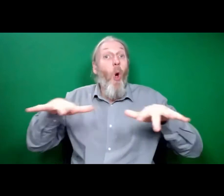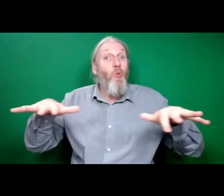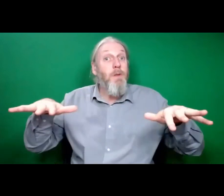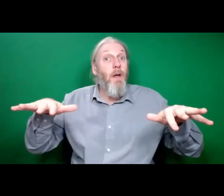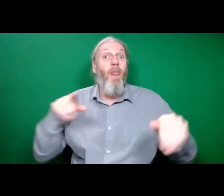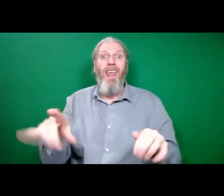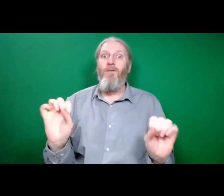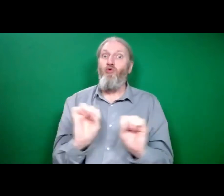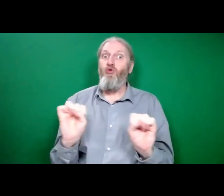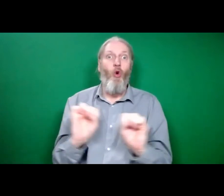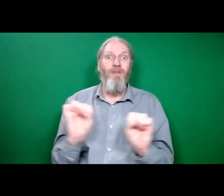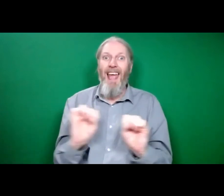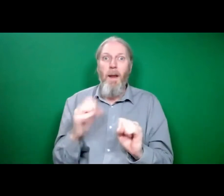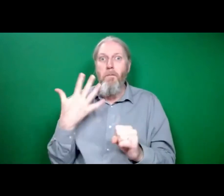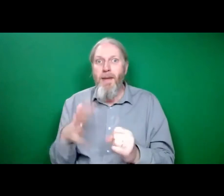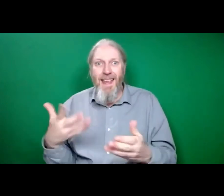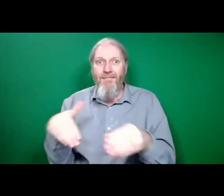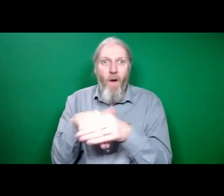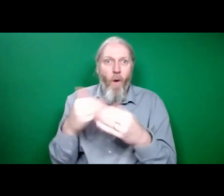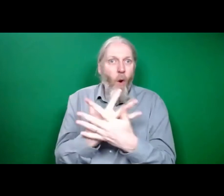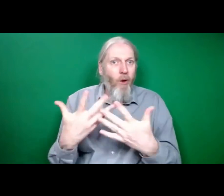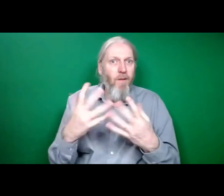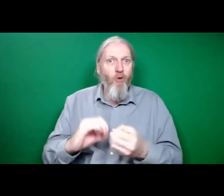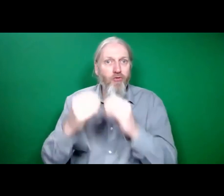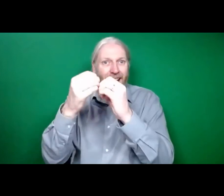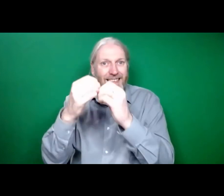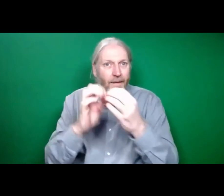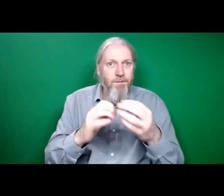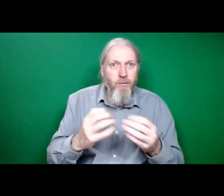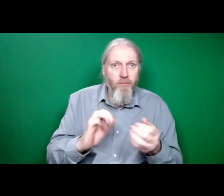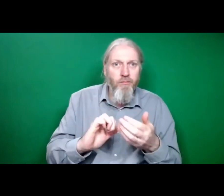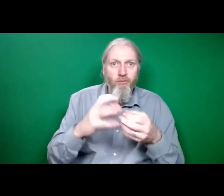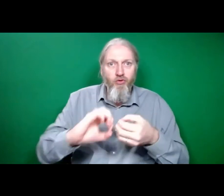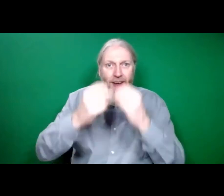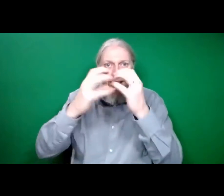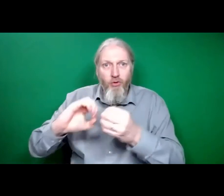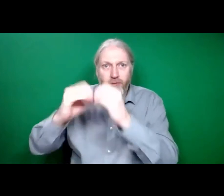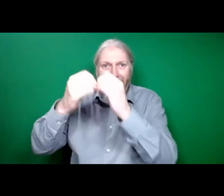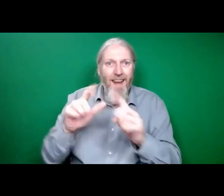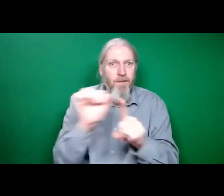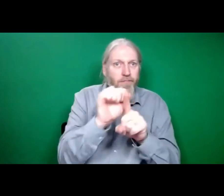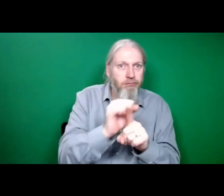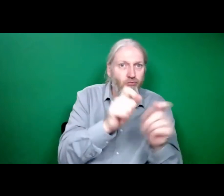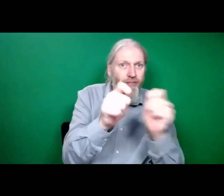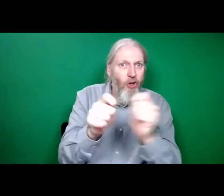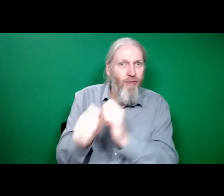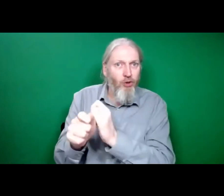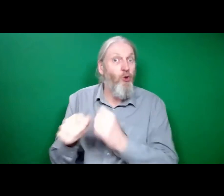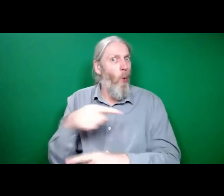and that creativity and culture can absolutely be a part of that process. For example in Basildon, in a separate commission, we